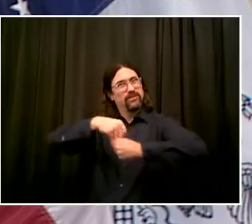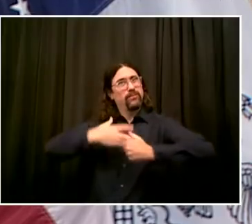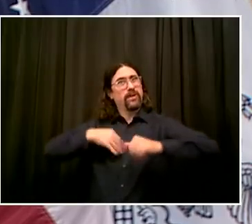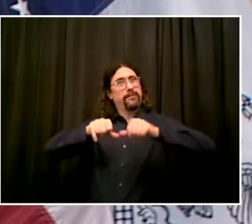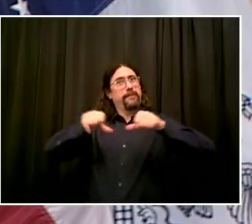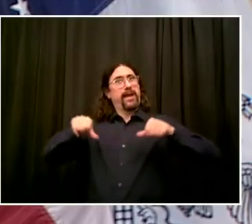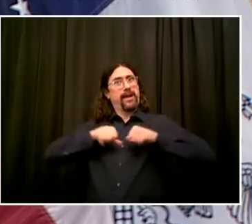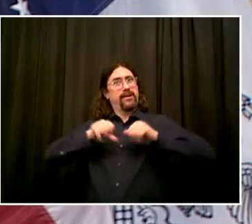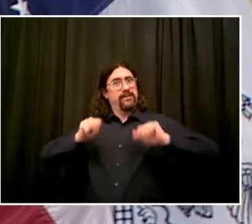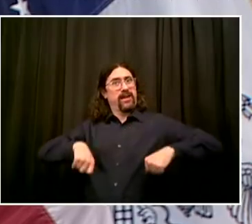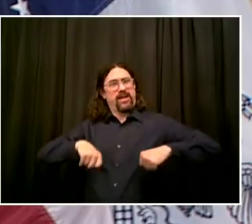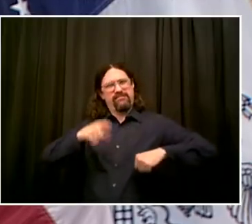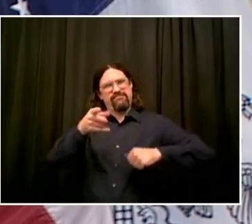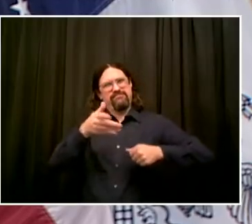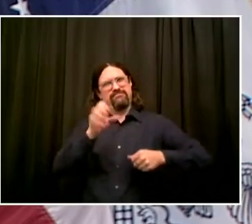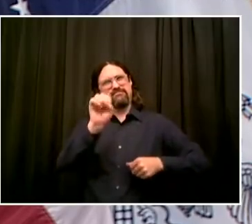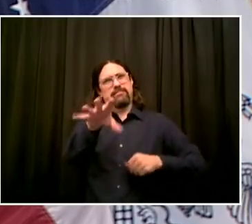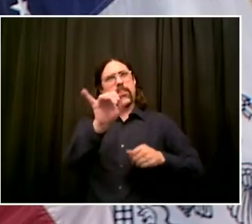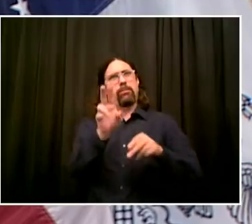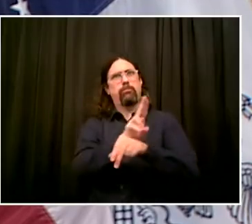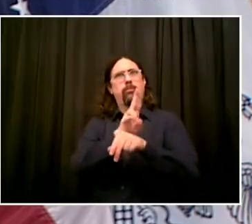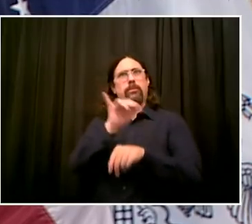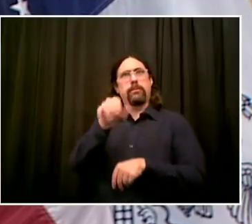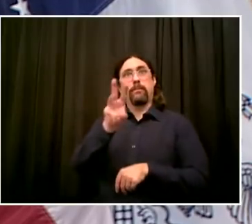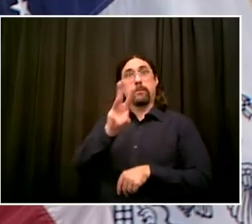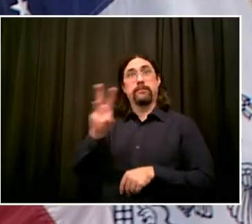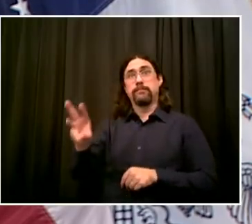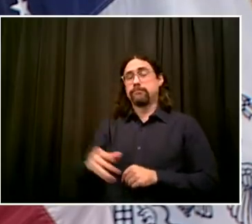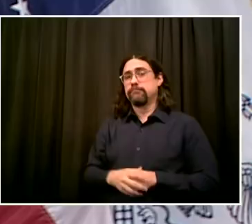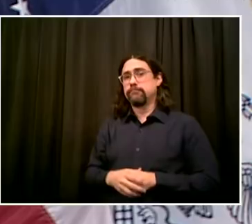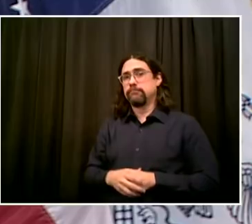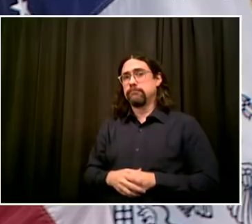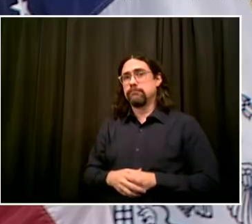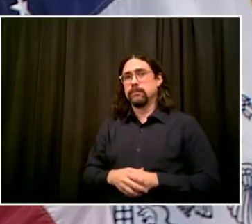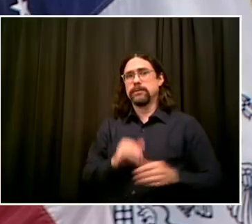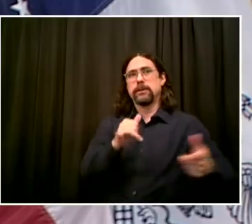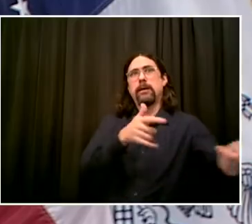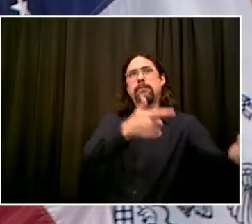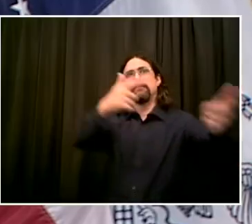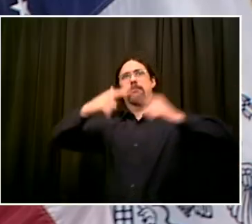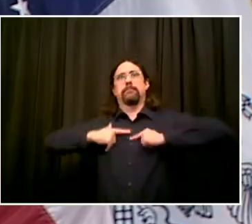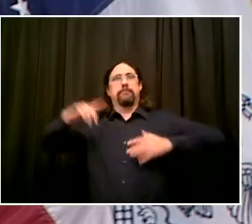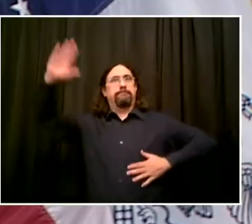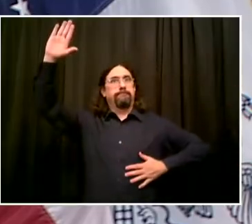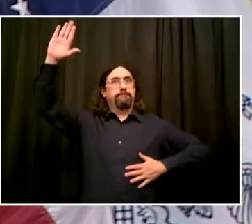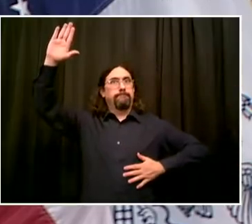HAVE ANYONE FROM T HENYPD ON THE CALL TODAY. WHEN WAS THE LAST TIME THAT